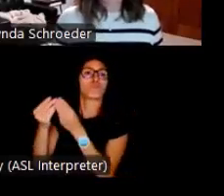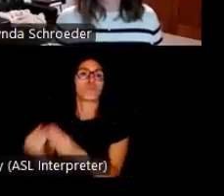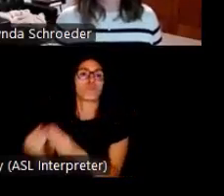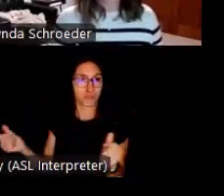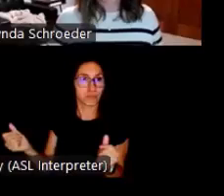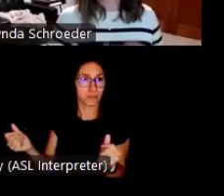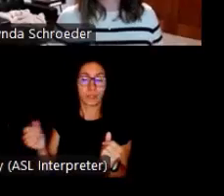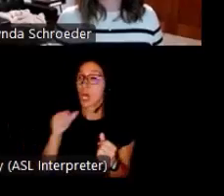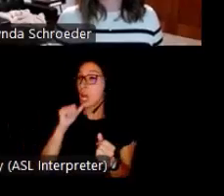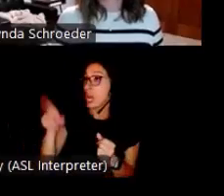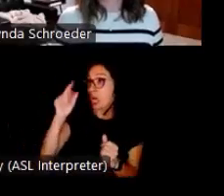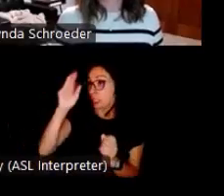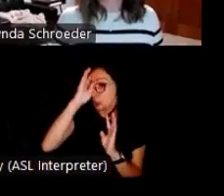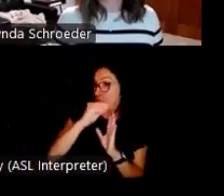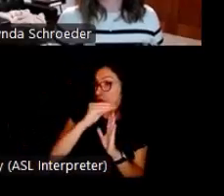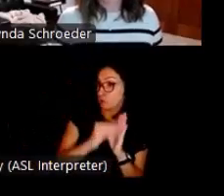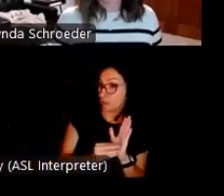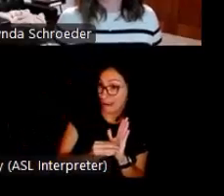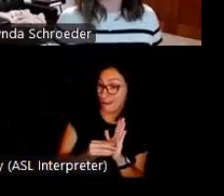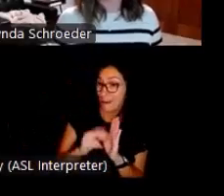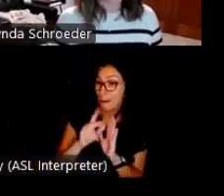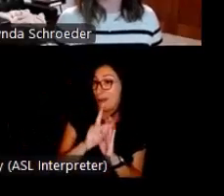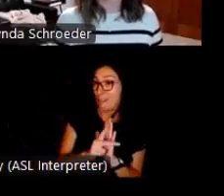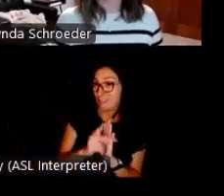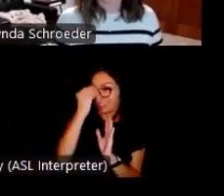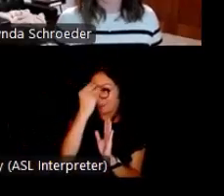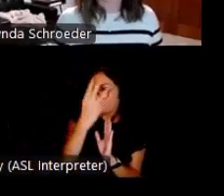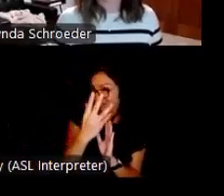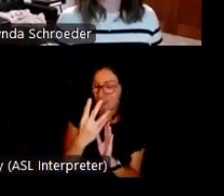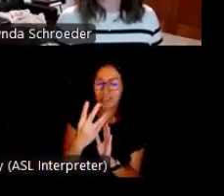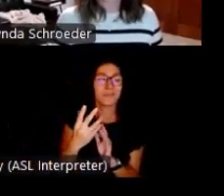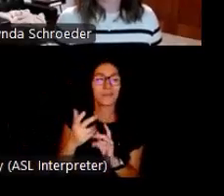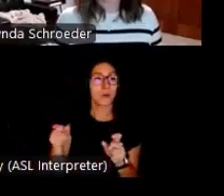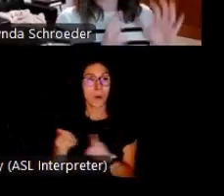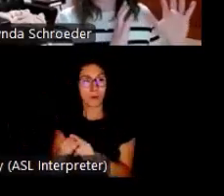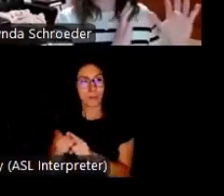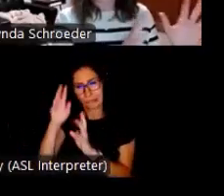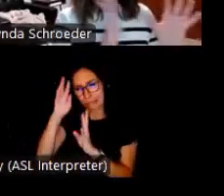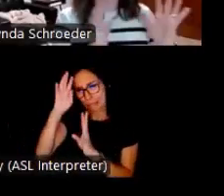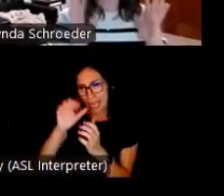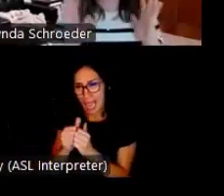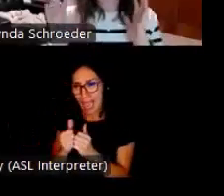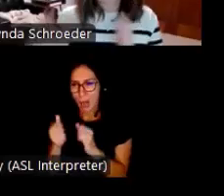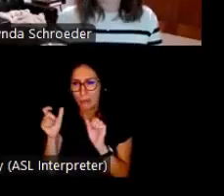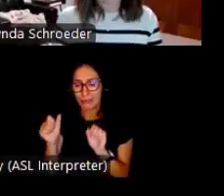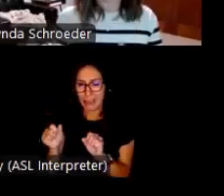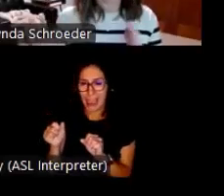but translate this knowledge in a practical, tangible way that moved from bookshelf to bedside.